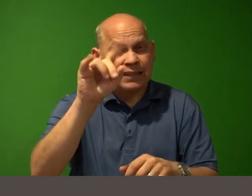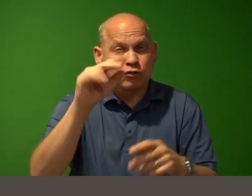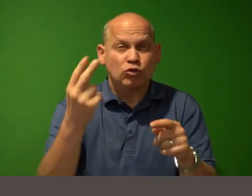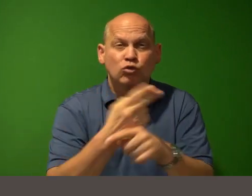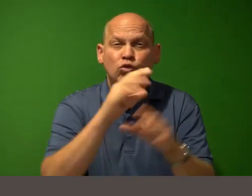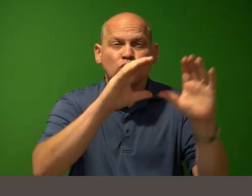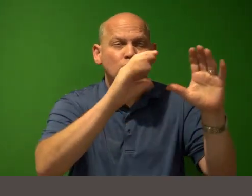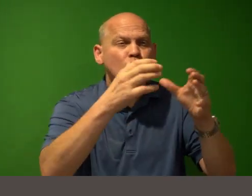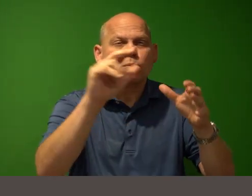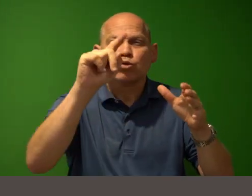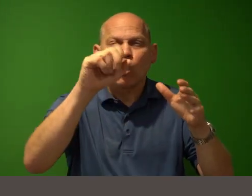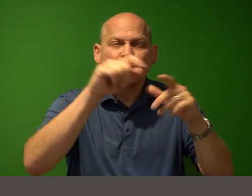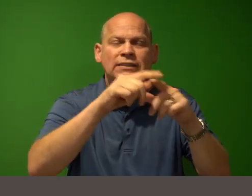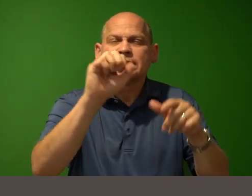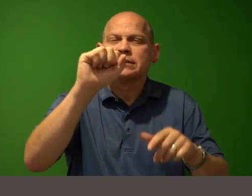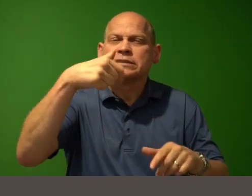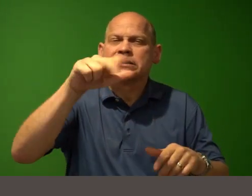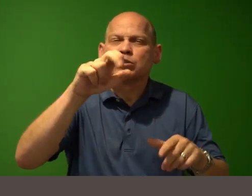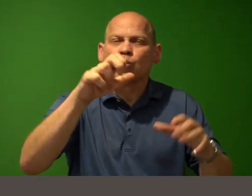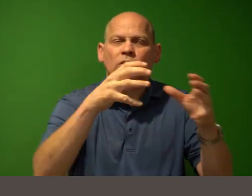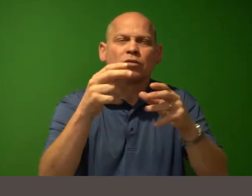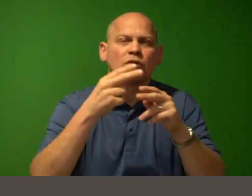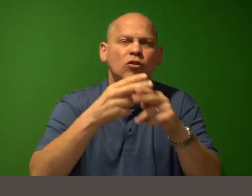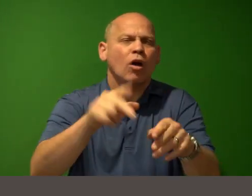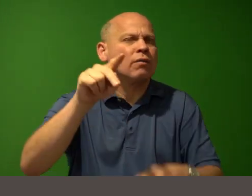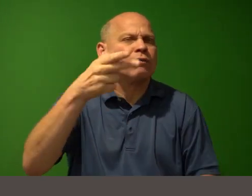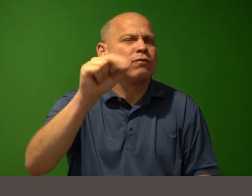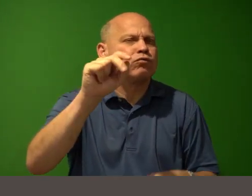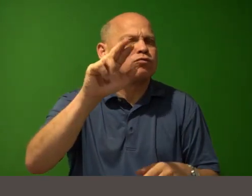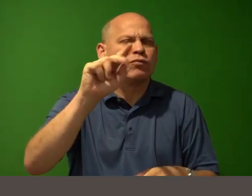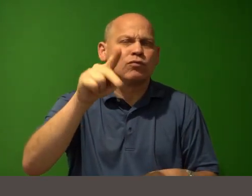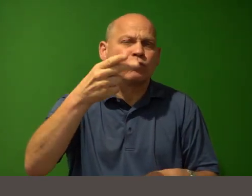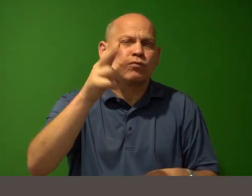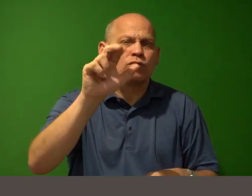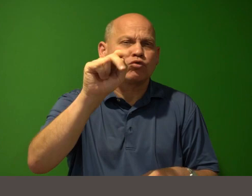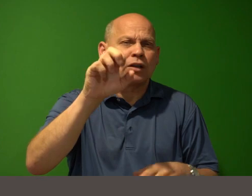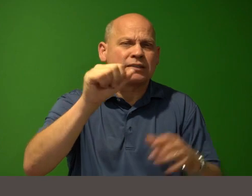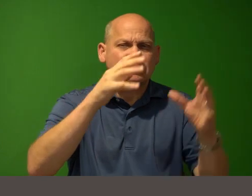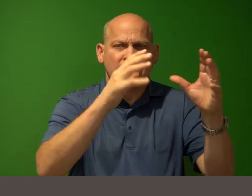in a sequence which is called phrases. Let's play Ludwig van Beethoven's Bagatelle No. 25